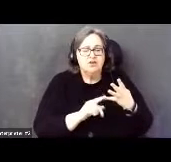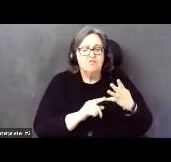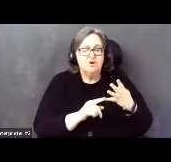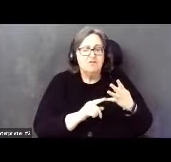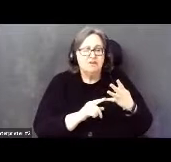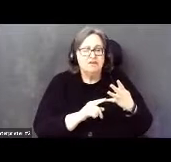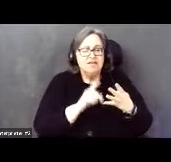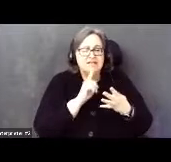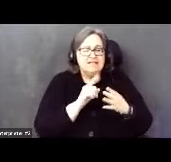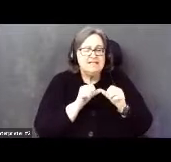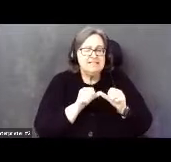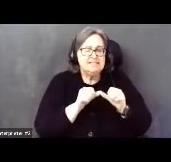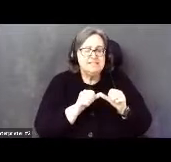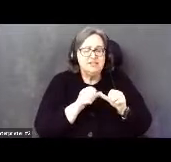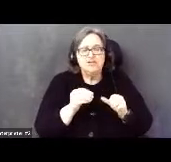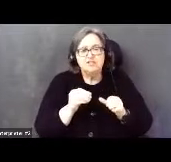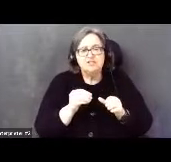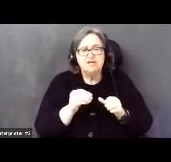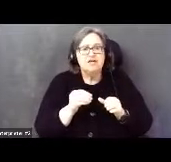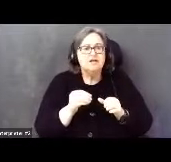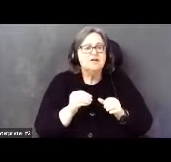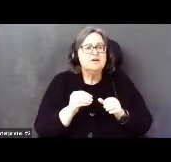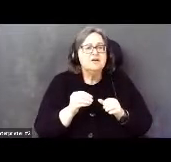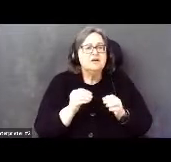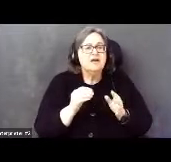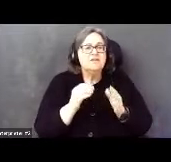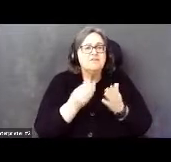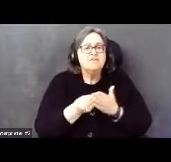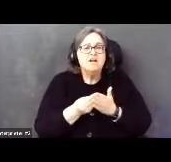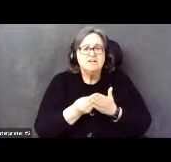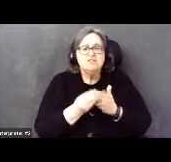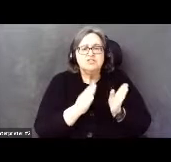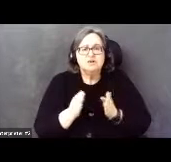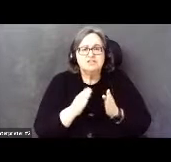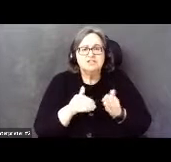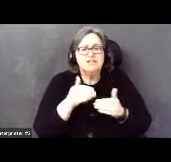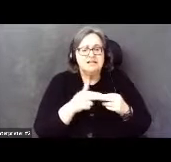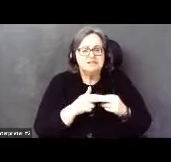into sustainability and funding strategies. Moving on to the next slide, I'm going to